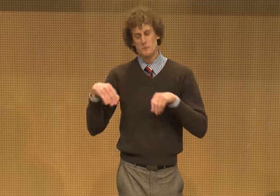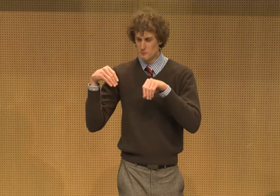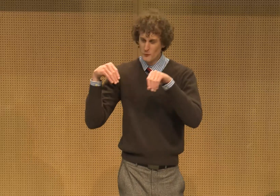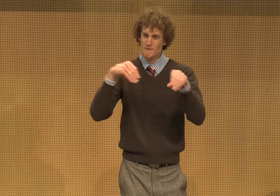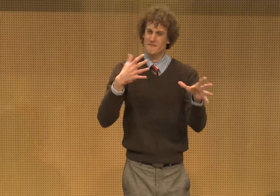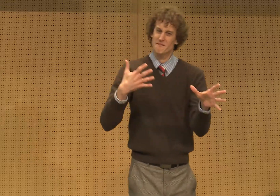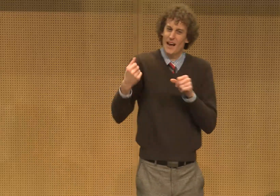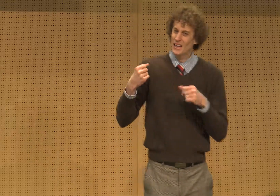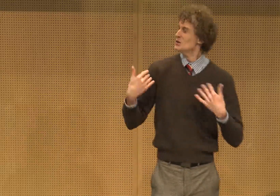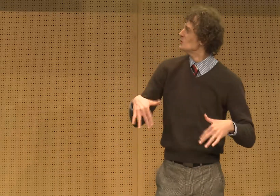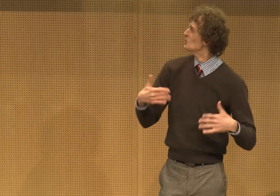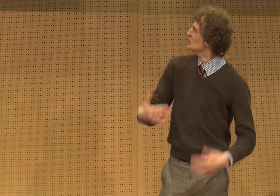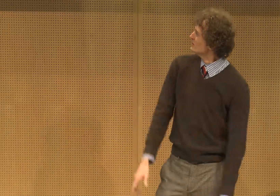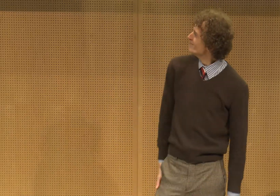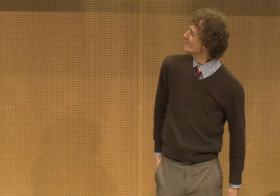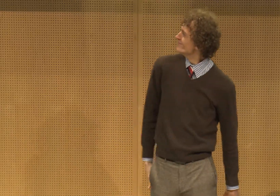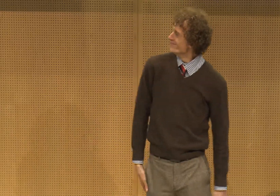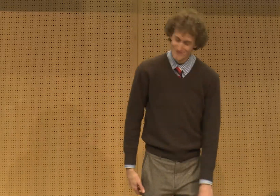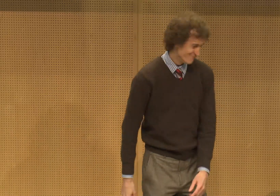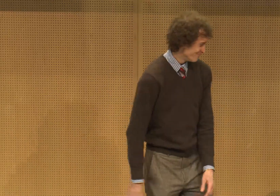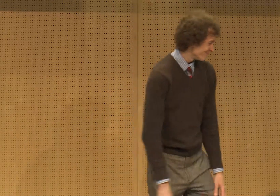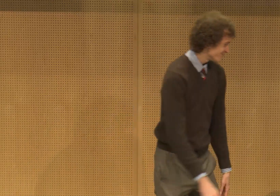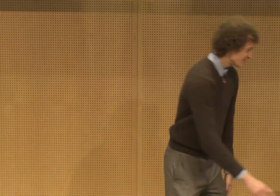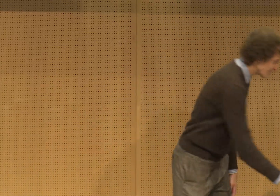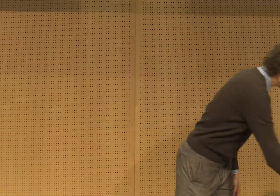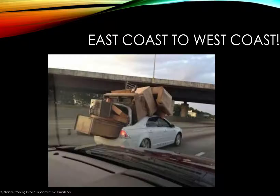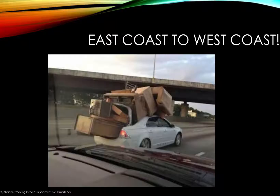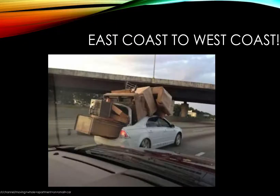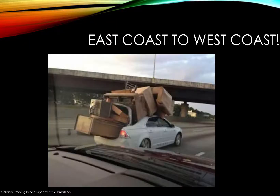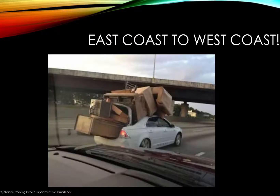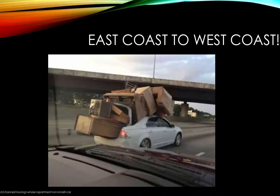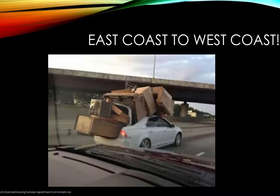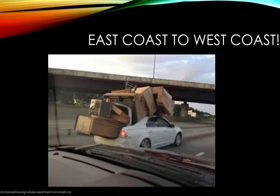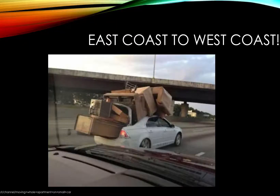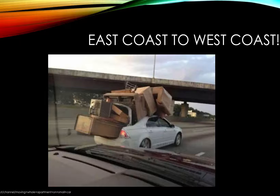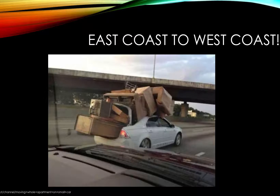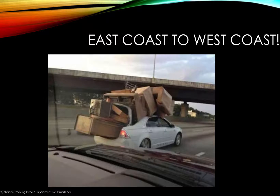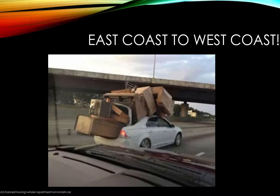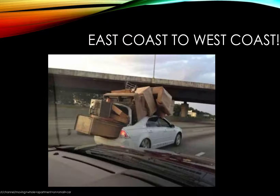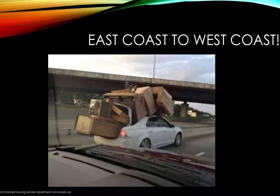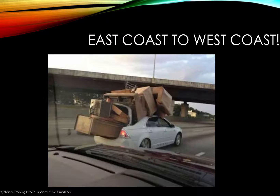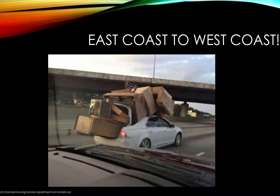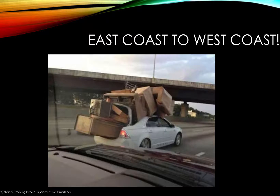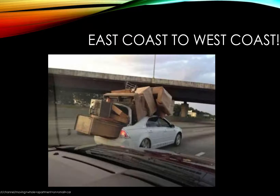It's refers to terra, and that's one million, so this was considered pretty fast at the time.